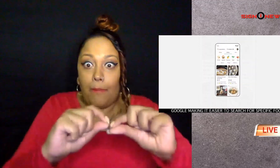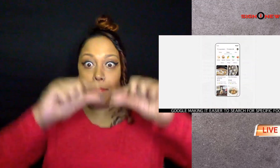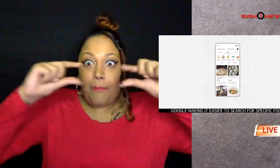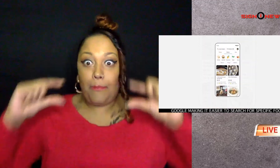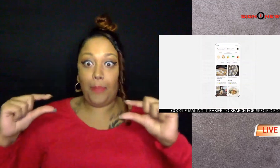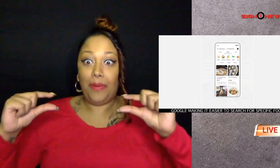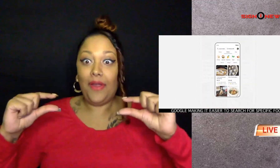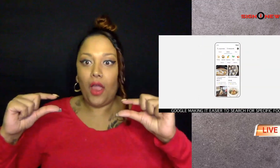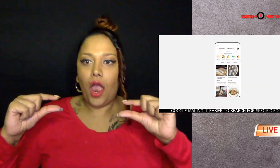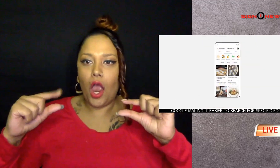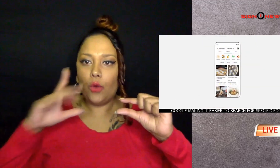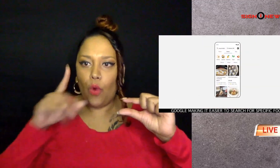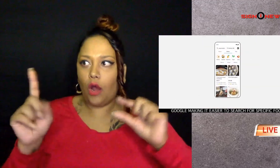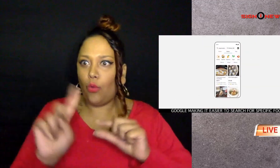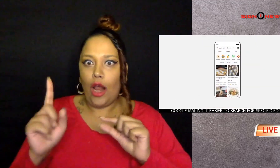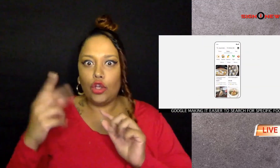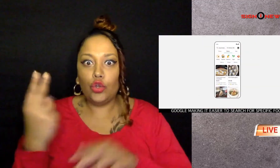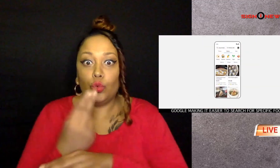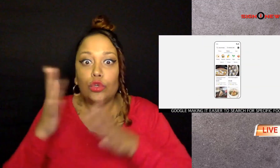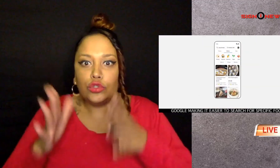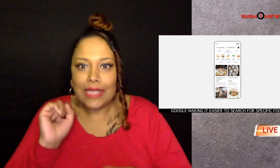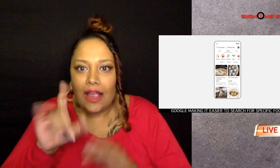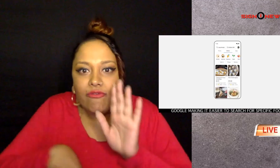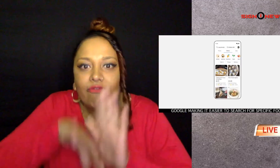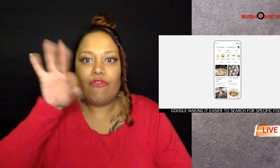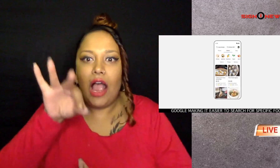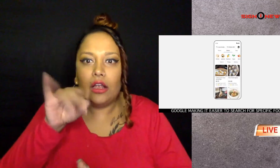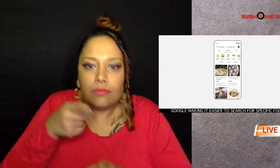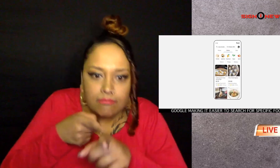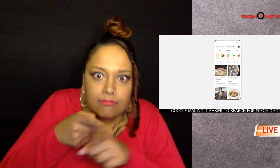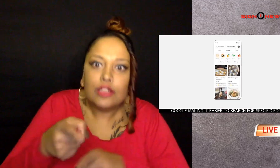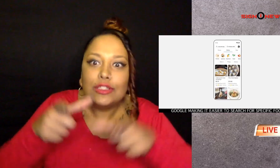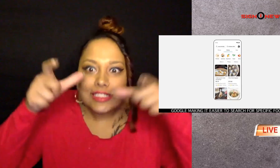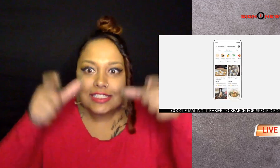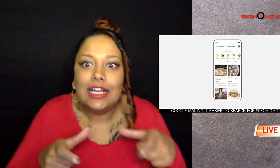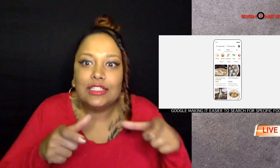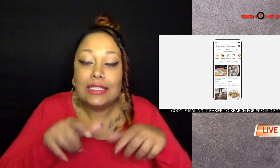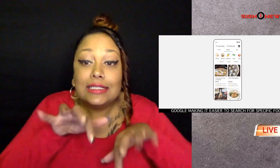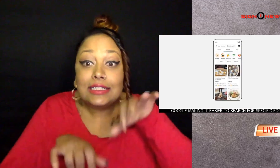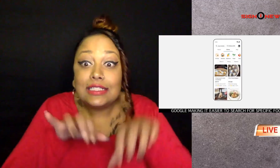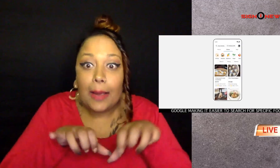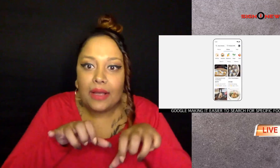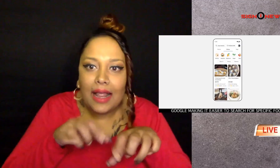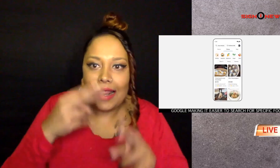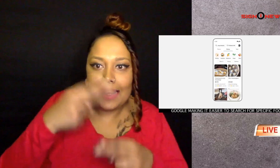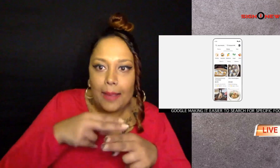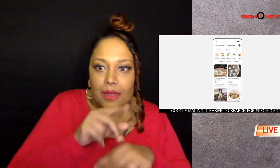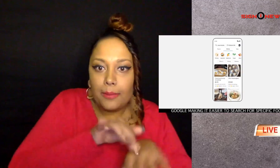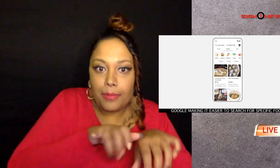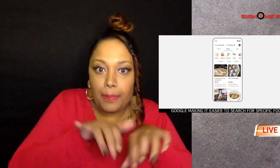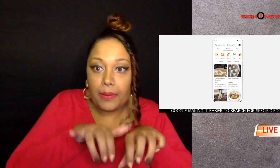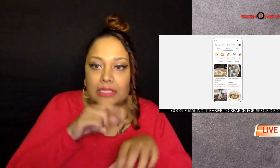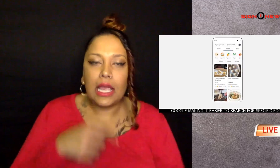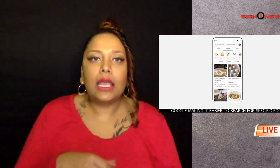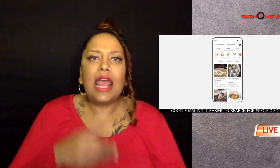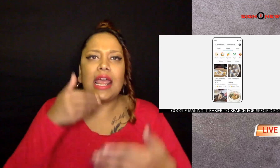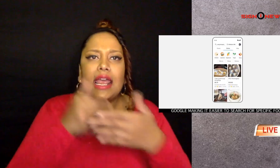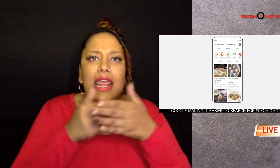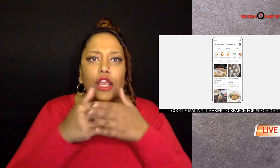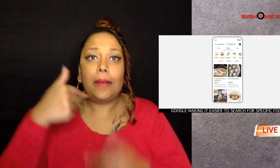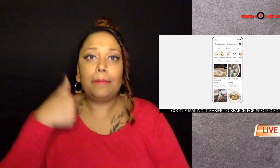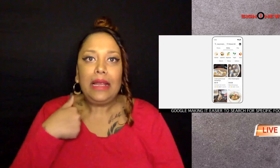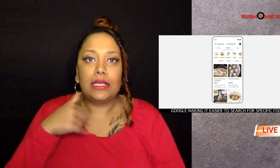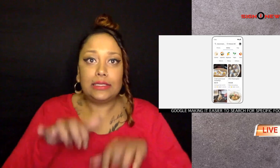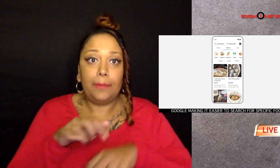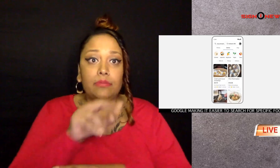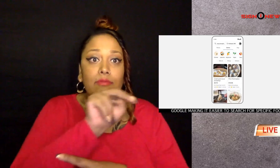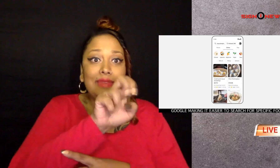where users will be able to search for particular dish by typing its name and the words near me